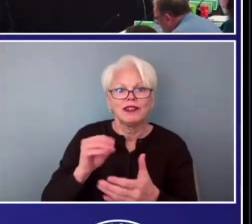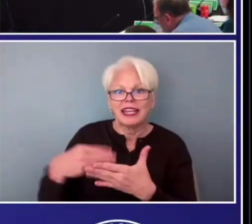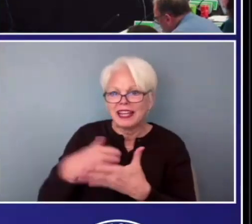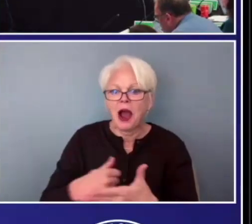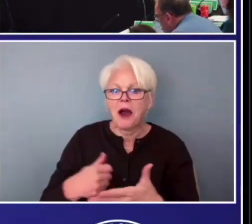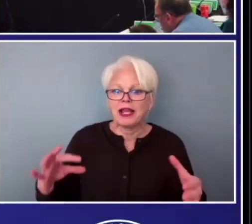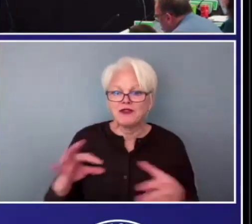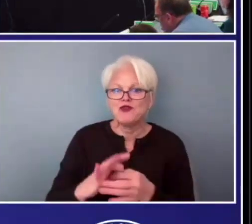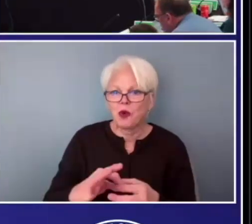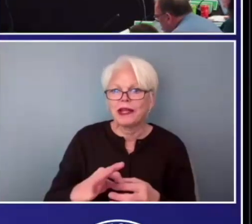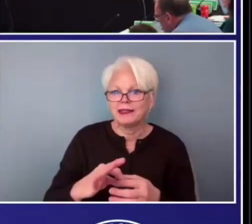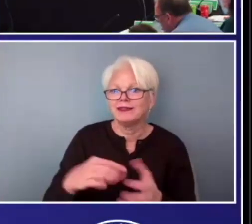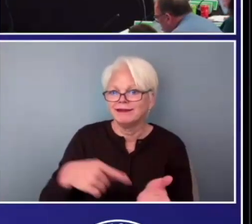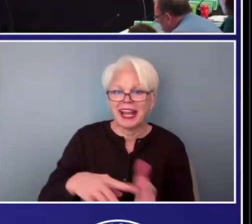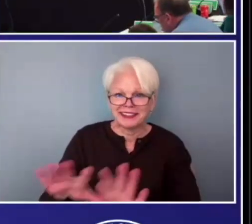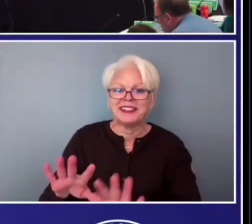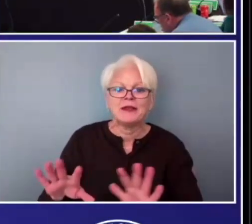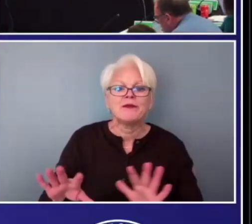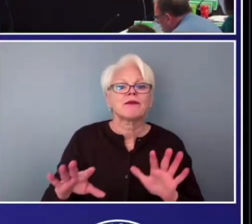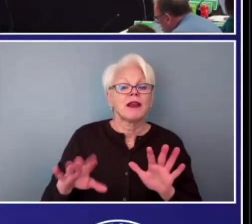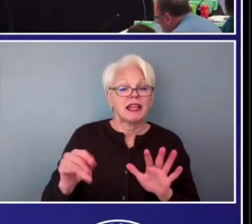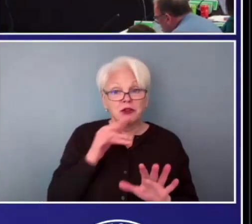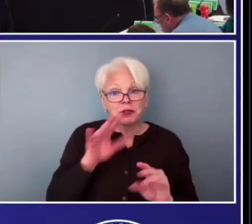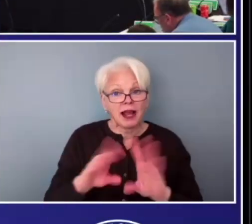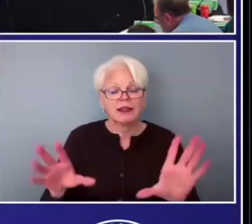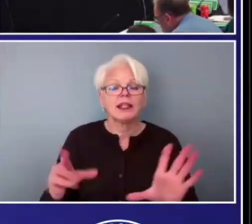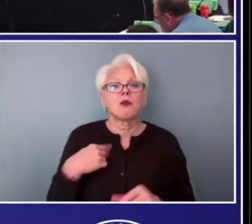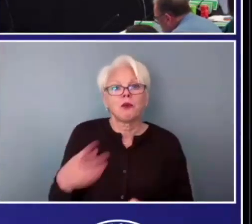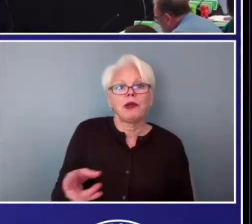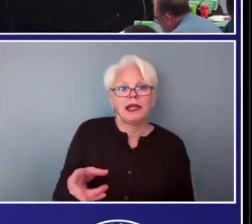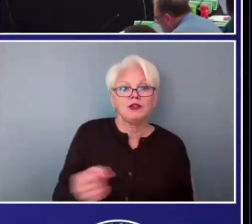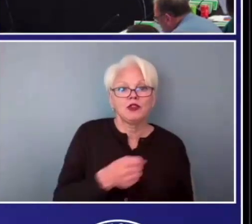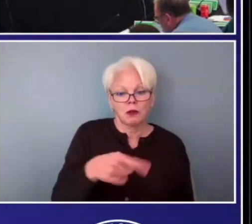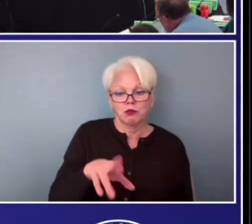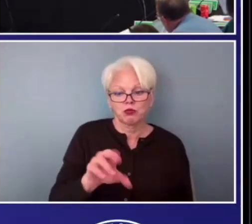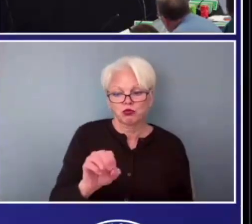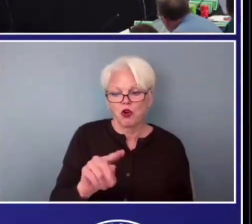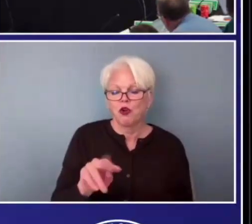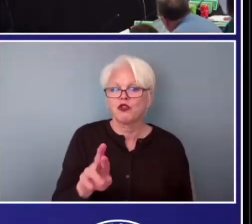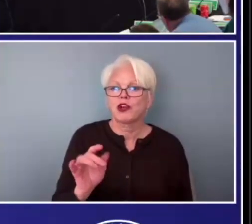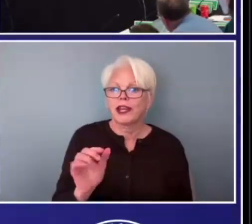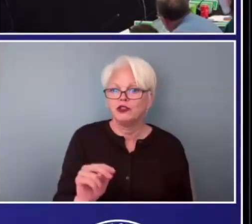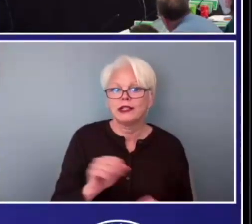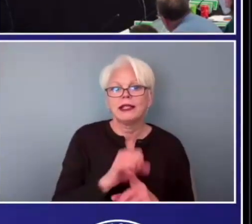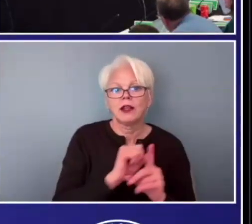yes, we took proration in the instance where we're -- we heard you say that we